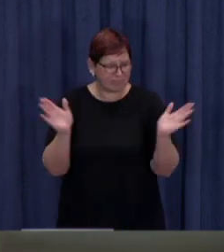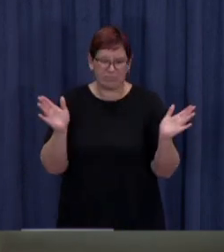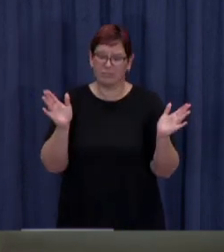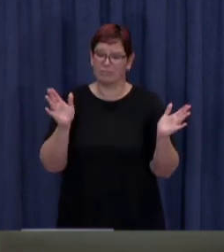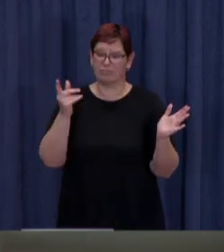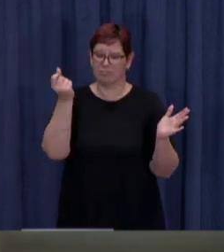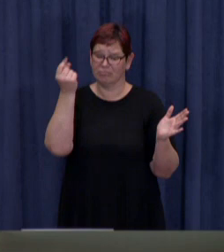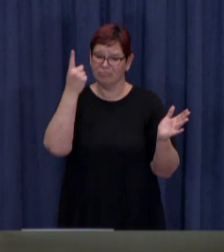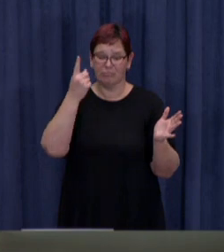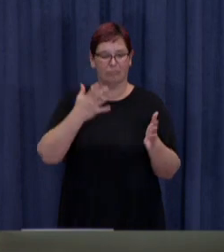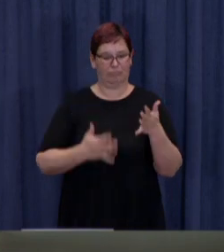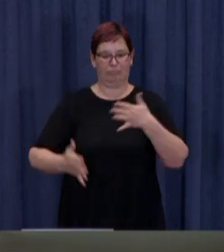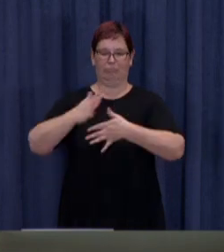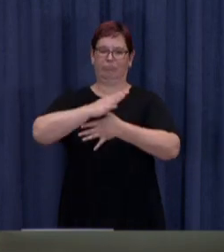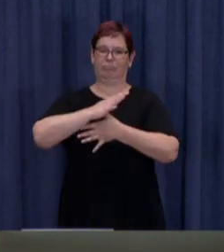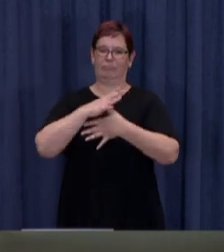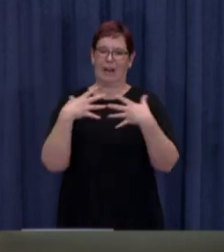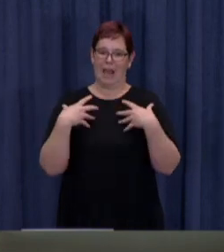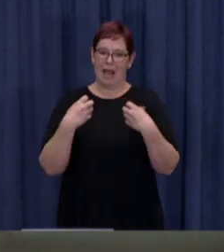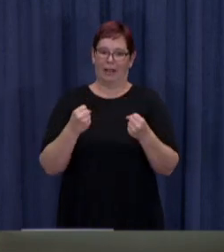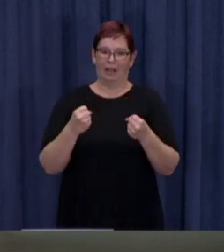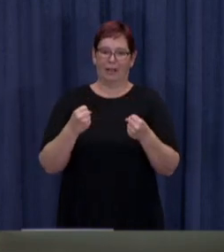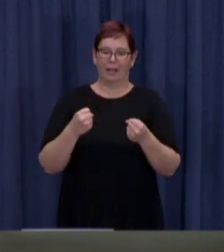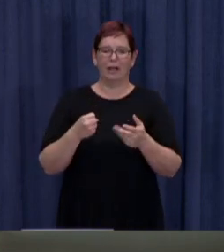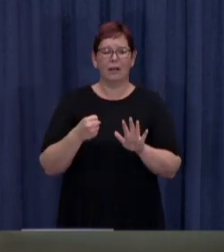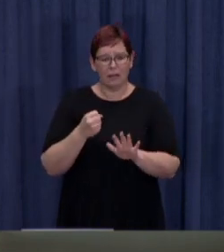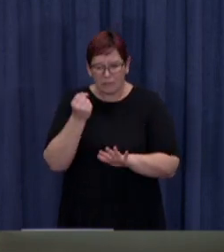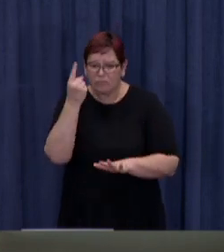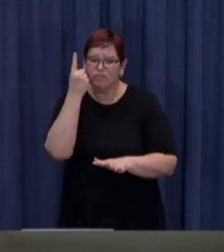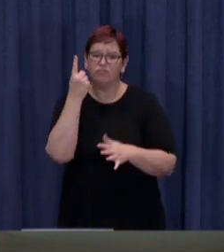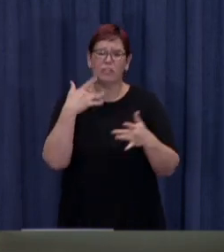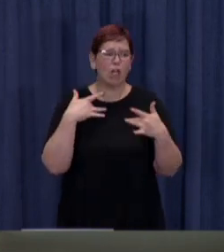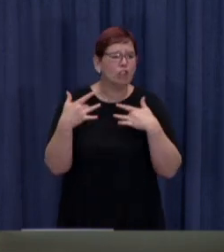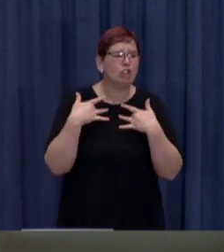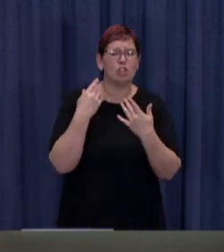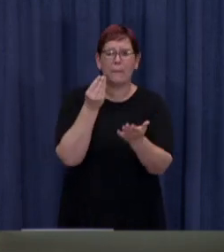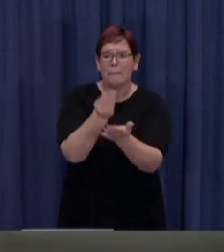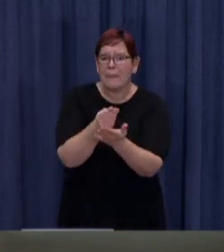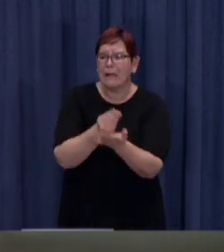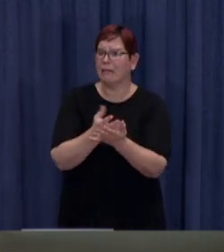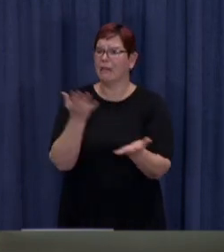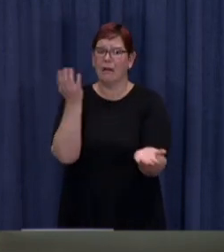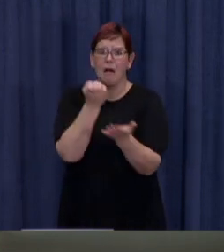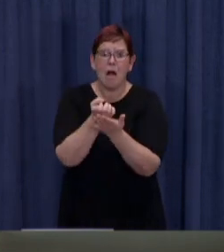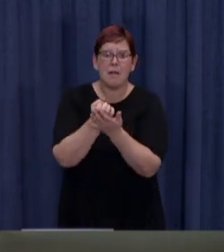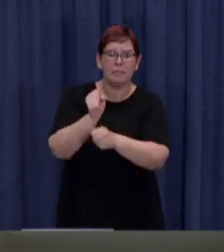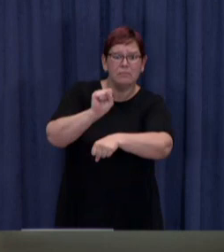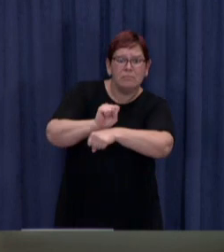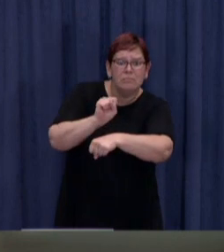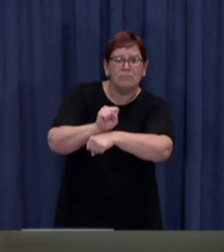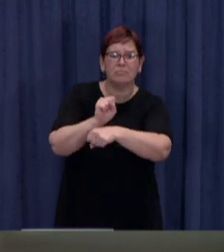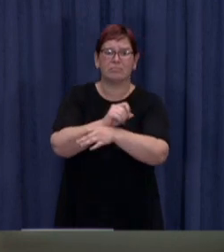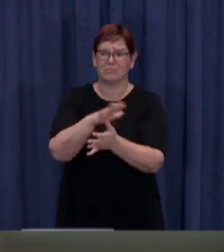finances and their economic and employment future and we're discussing all of those things when we together discuss these decisions